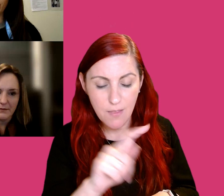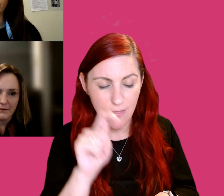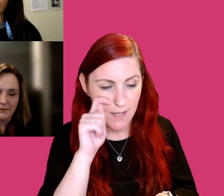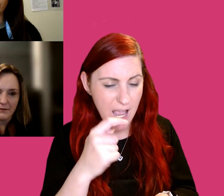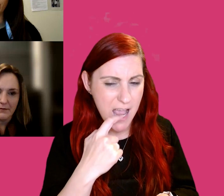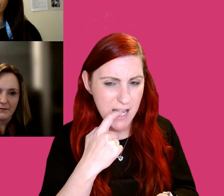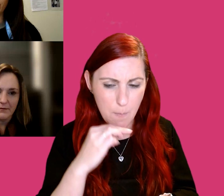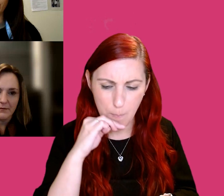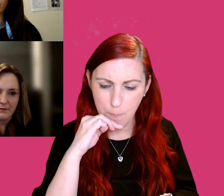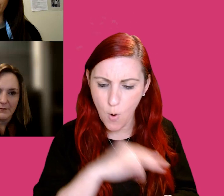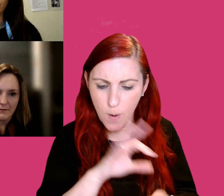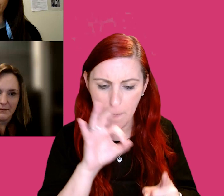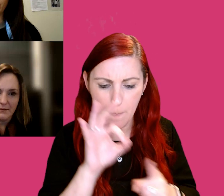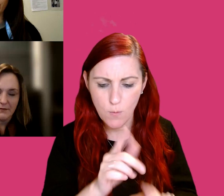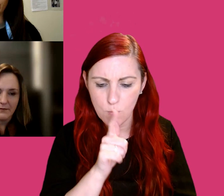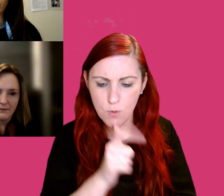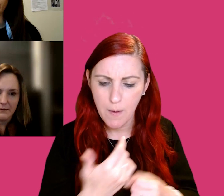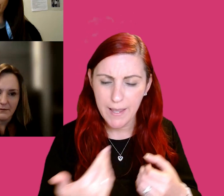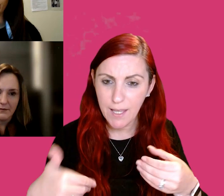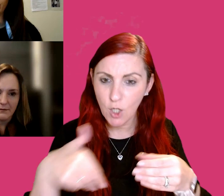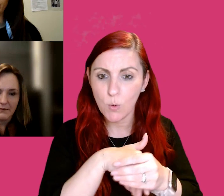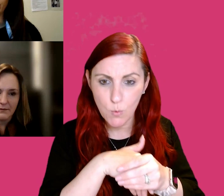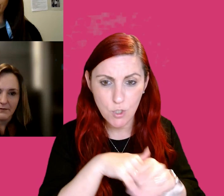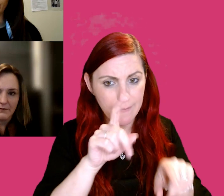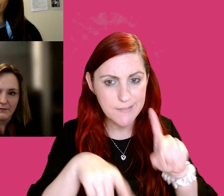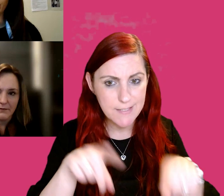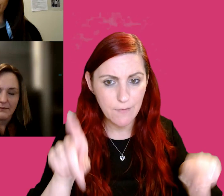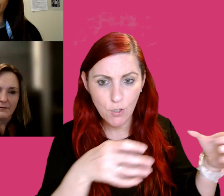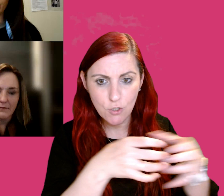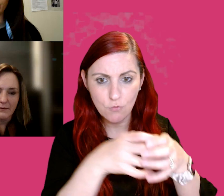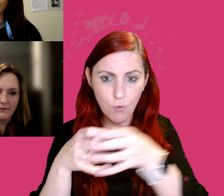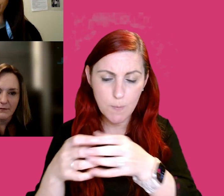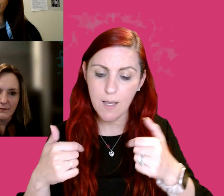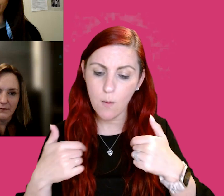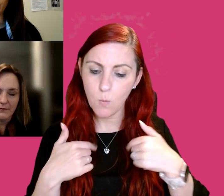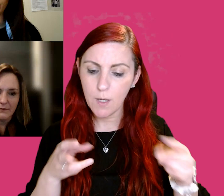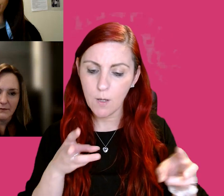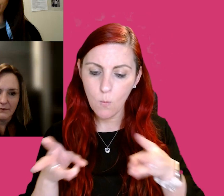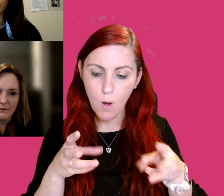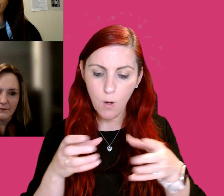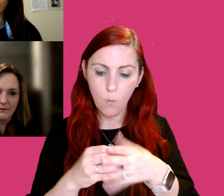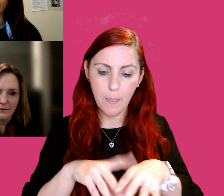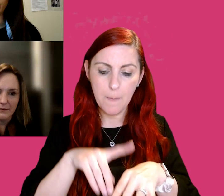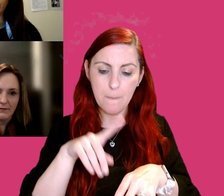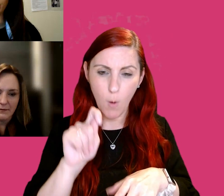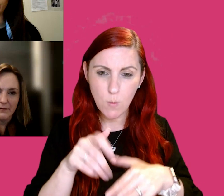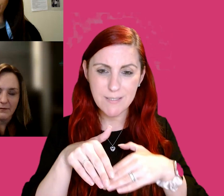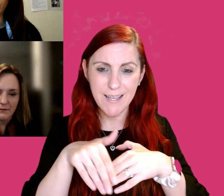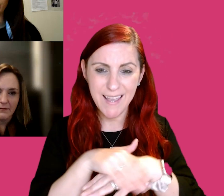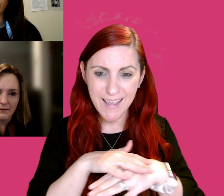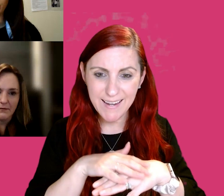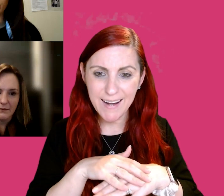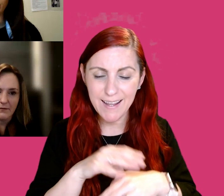is the inclusion of diverse groups and we work in um the most ethnically diverse pocket of the